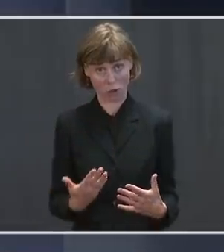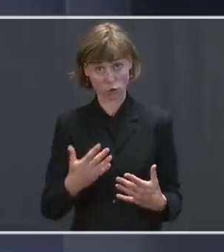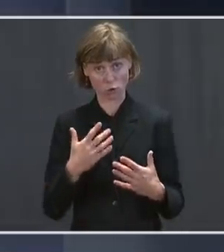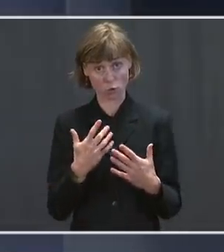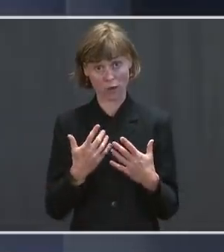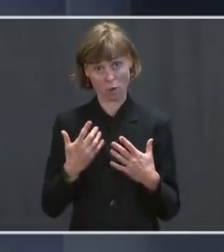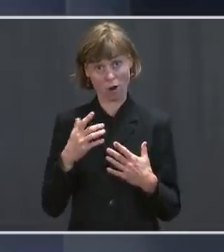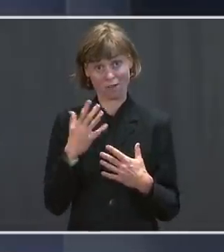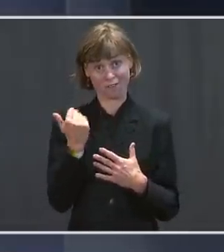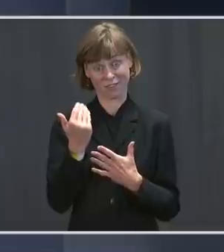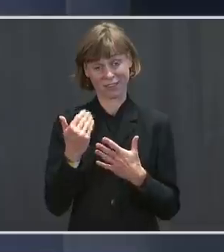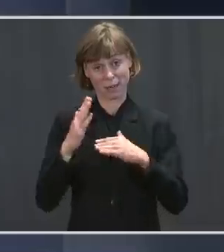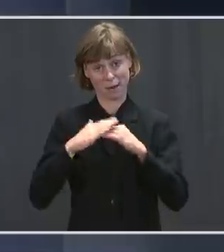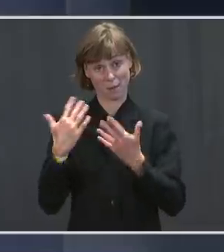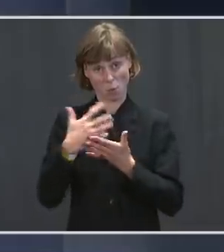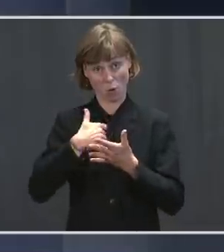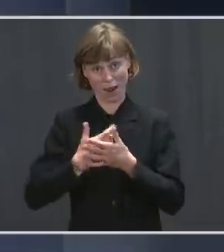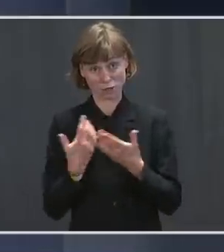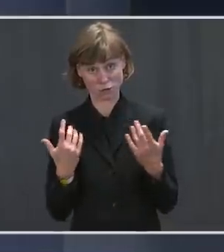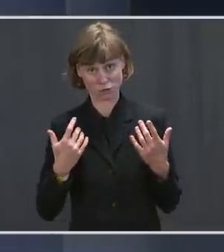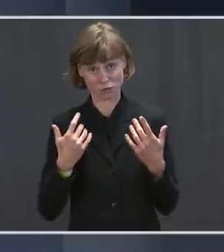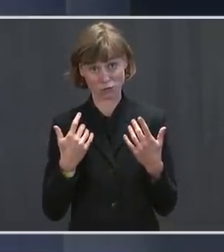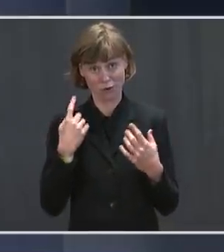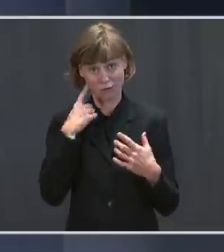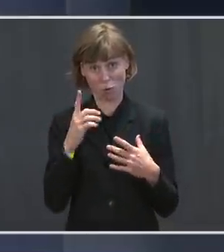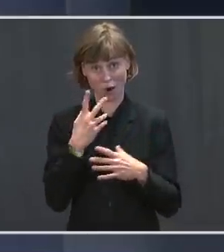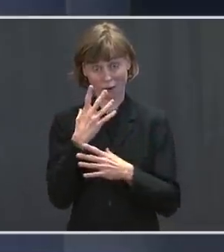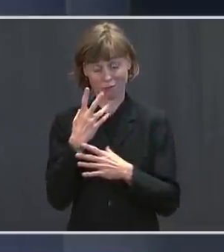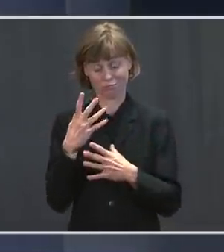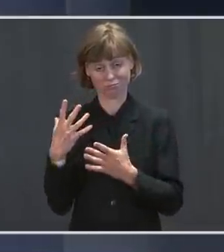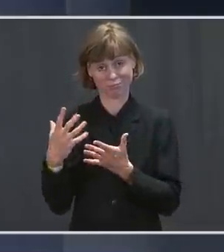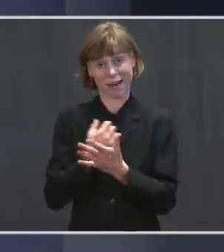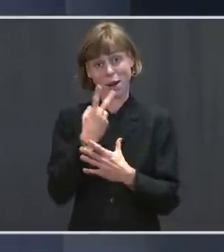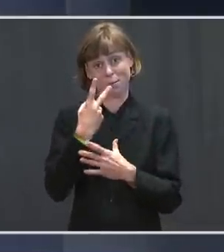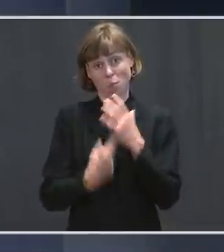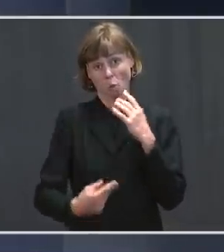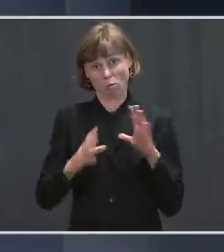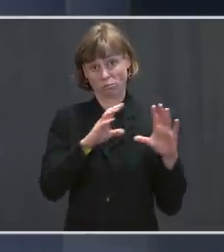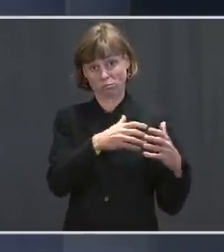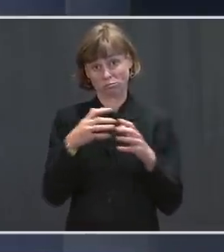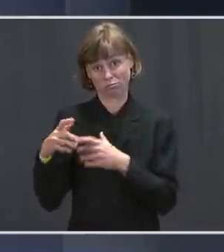Ms. Psaki: Well, the President feels strongly that we need to raise the minimum wage, and many economists agree with him,